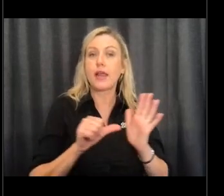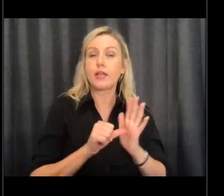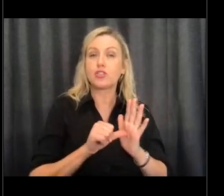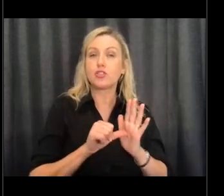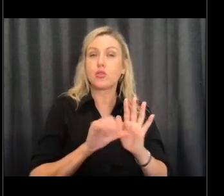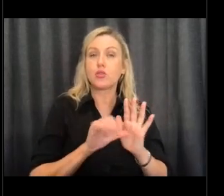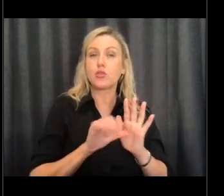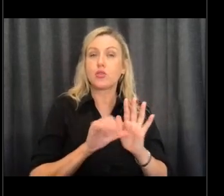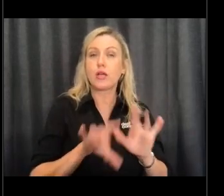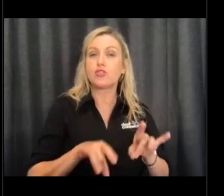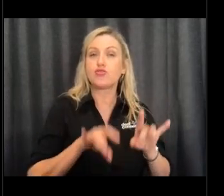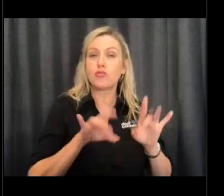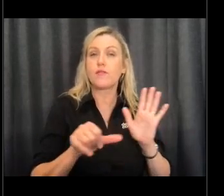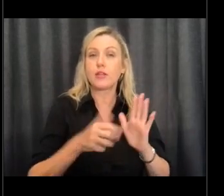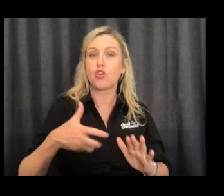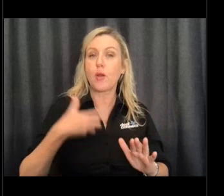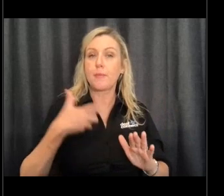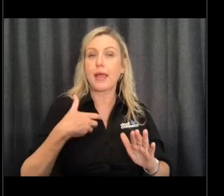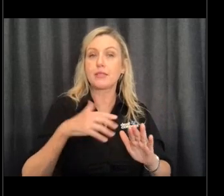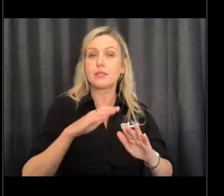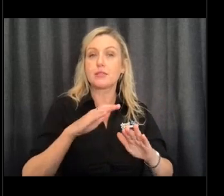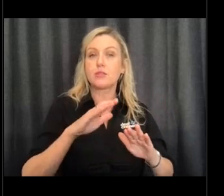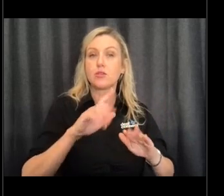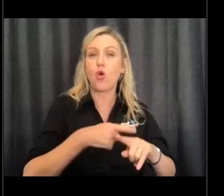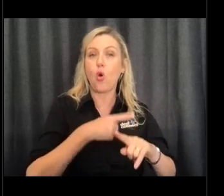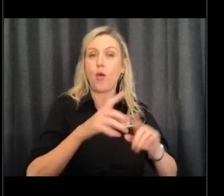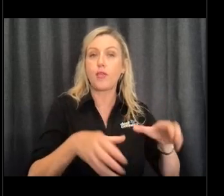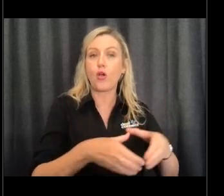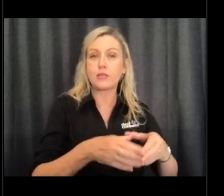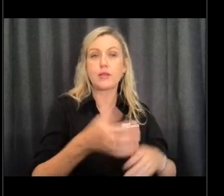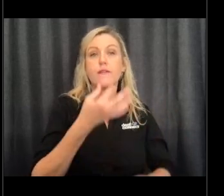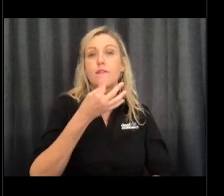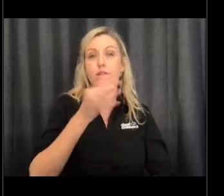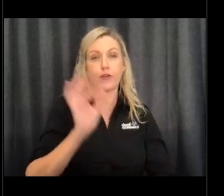You do not need to pay somebody for help.